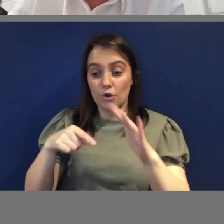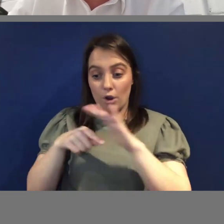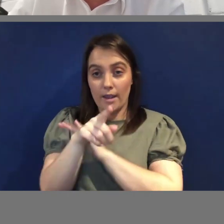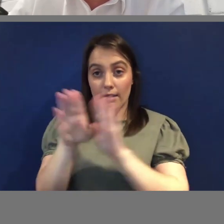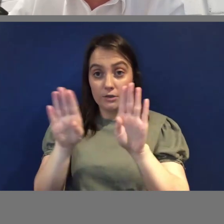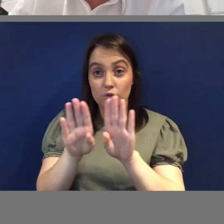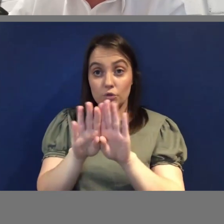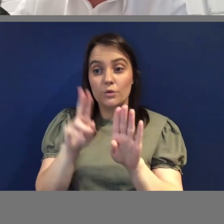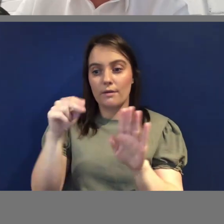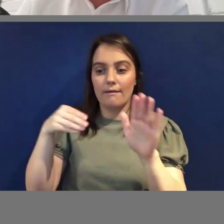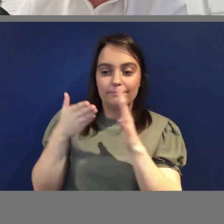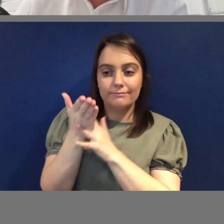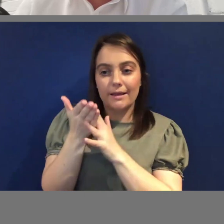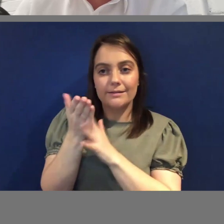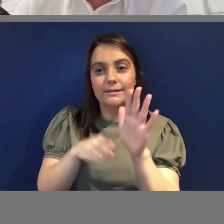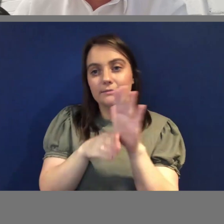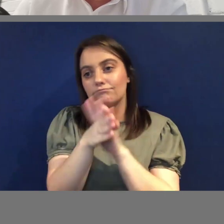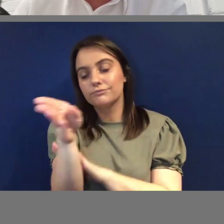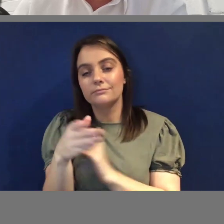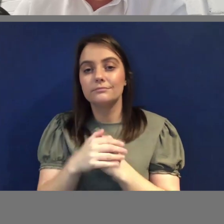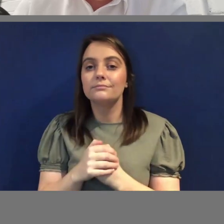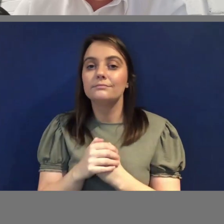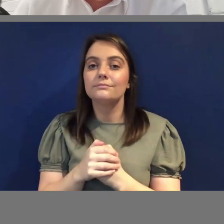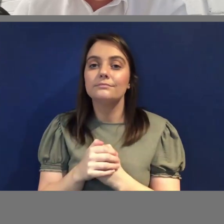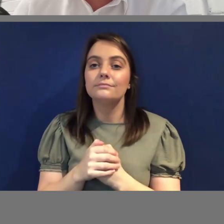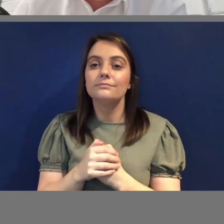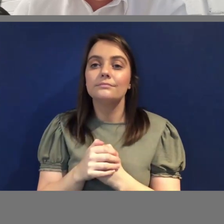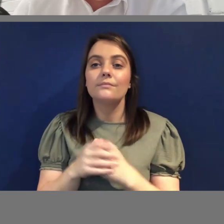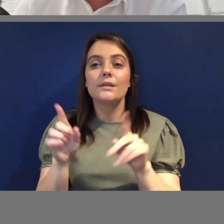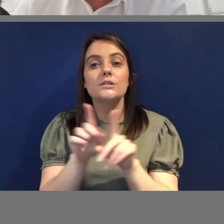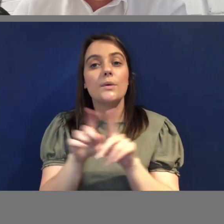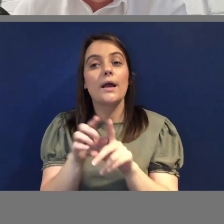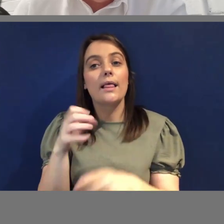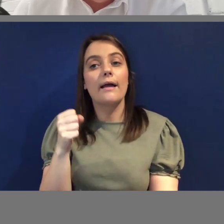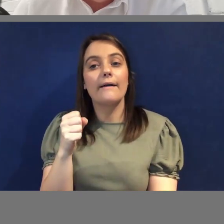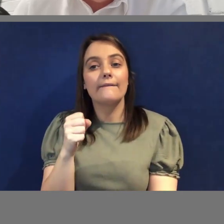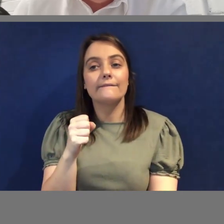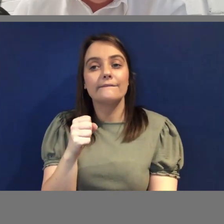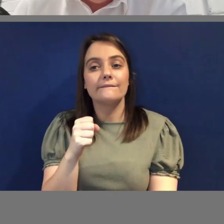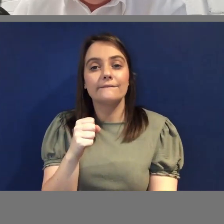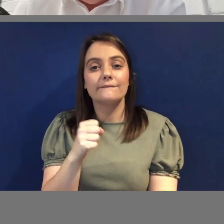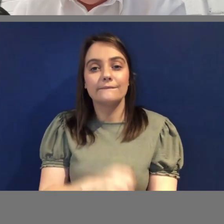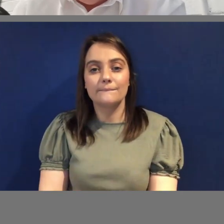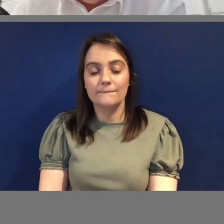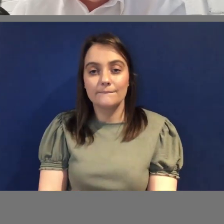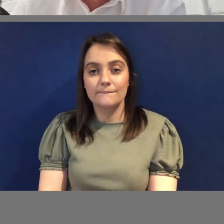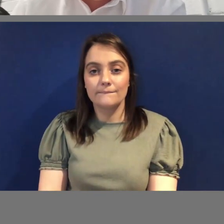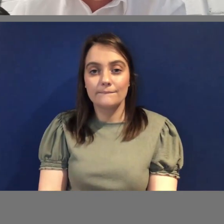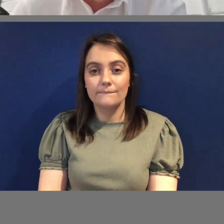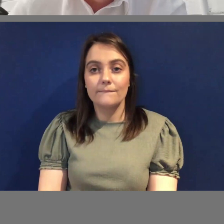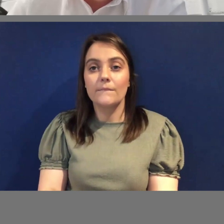and usable for all and then we also have an is we have a an ISEN Europe sorry a European Standard